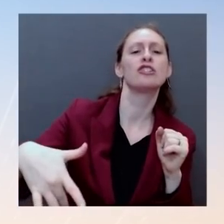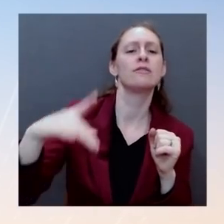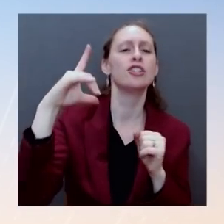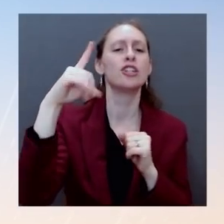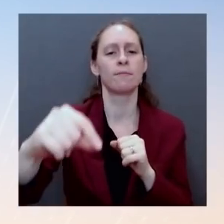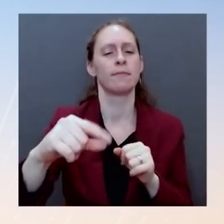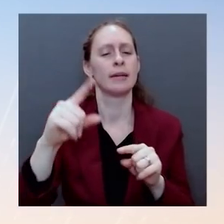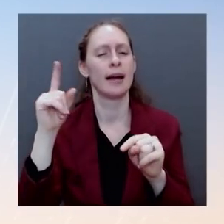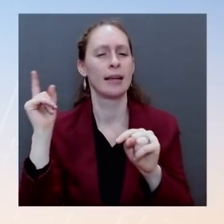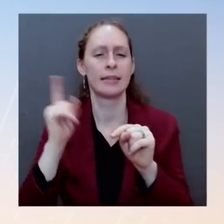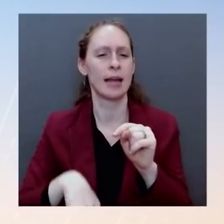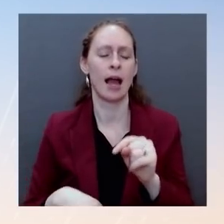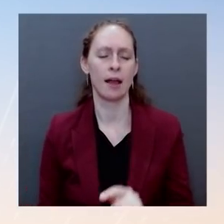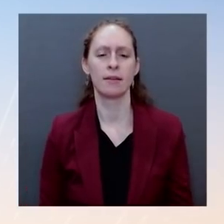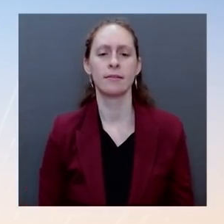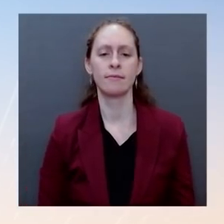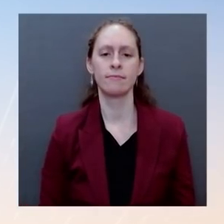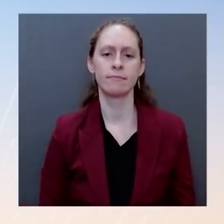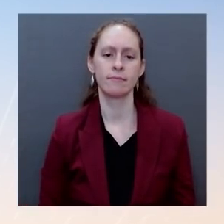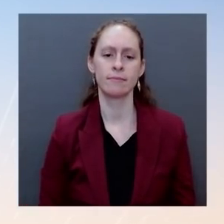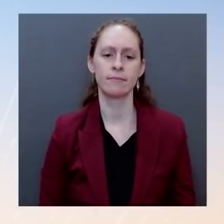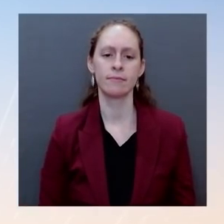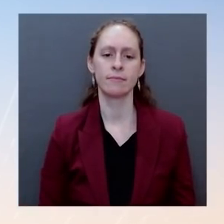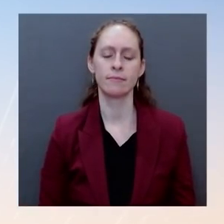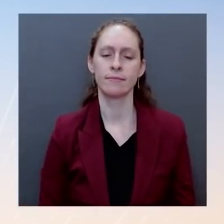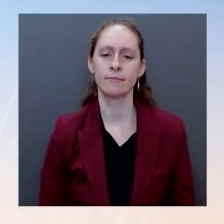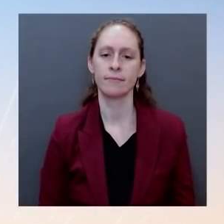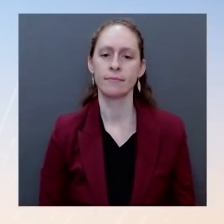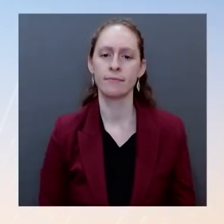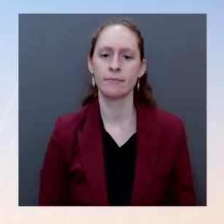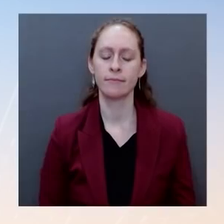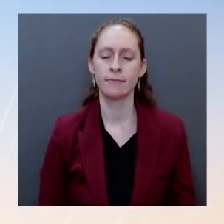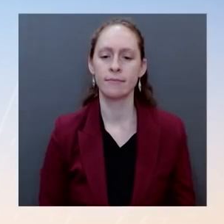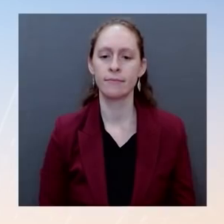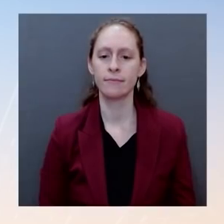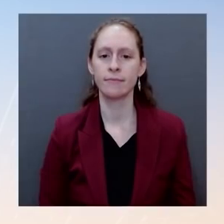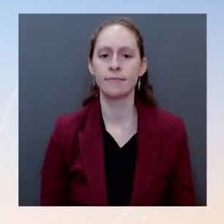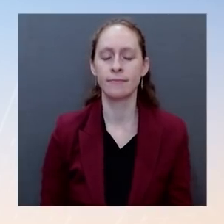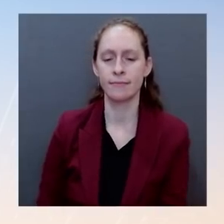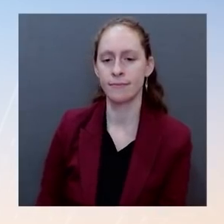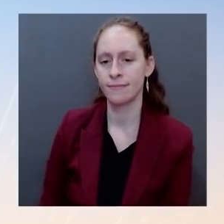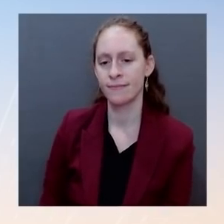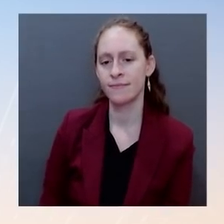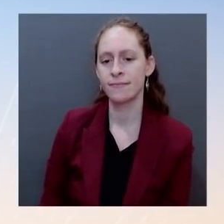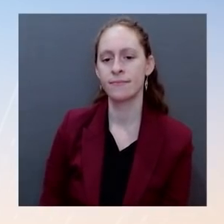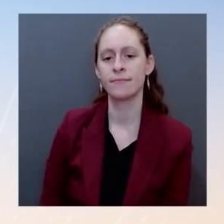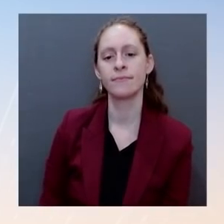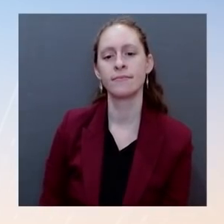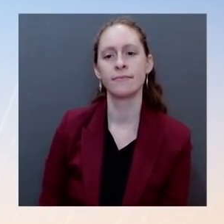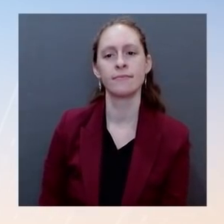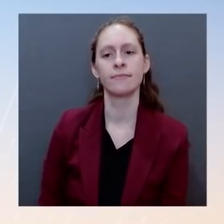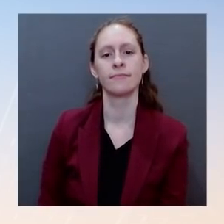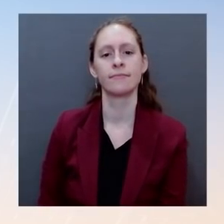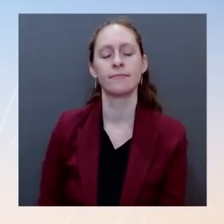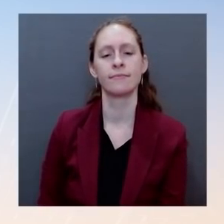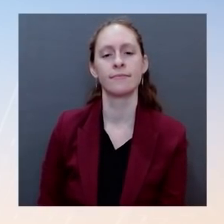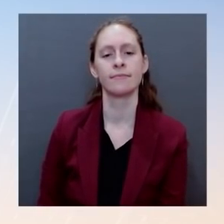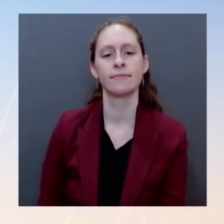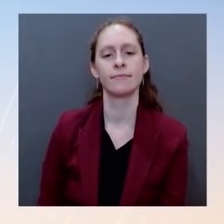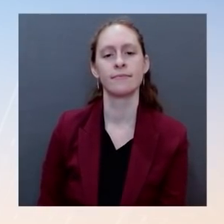Ms. Psaki: Oh, no, go ahead. Go ahead. The Press: Thanks for the question. Yesterday, during his speech in Georgia, President Biden only very briefly mentioned